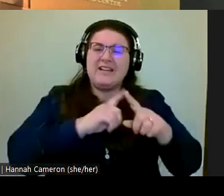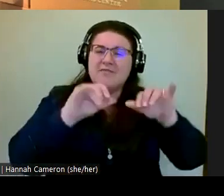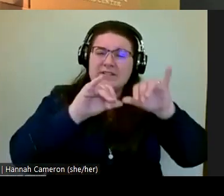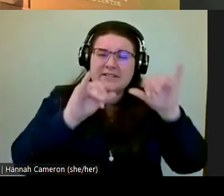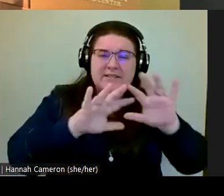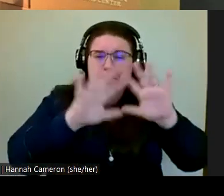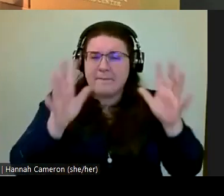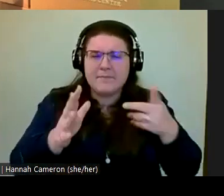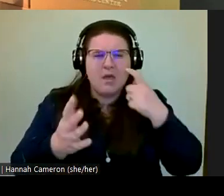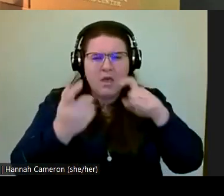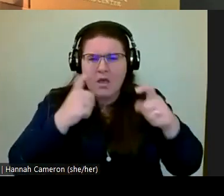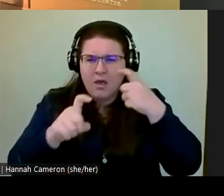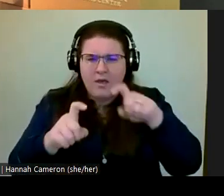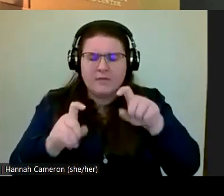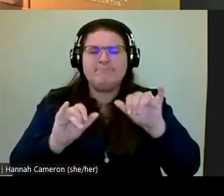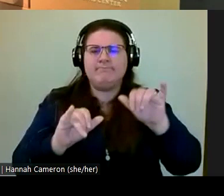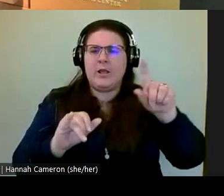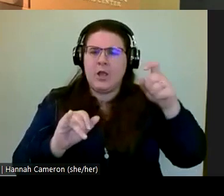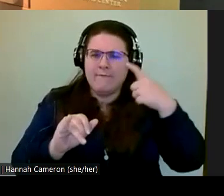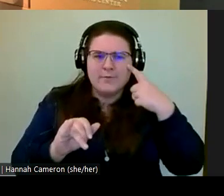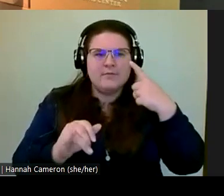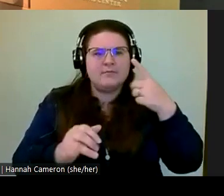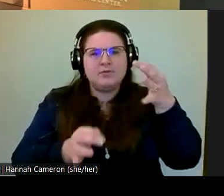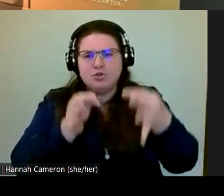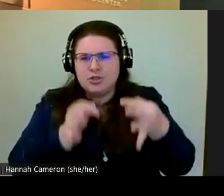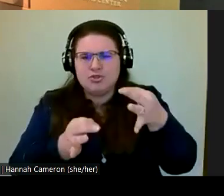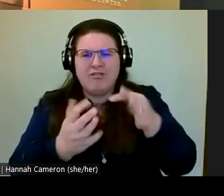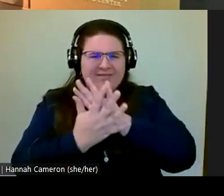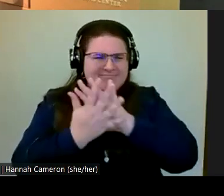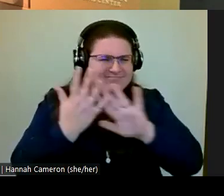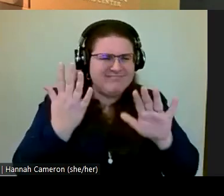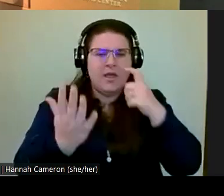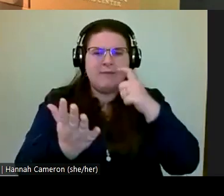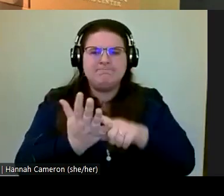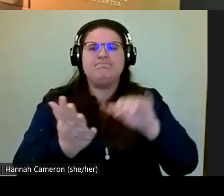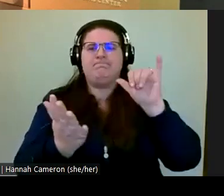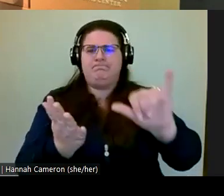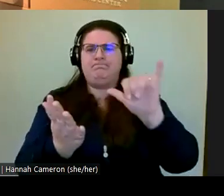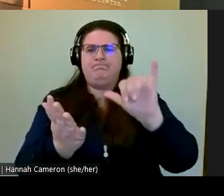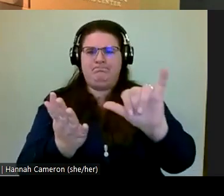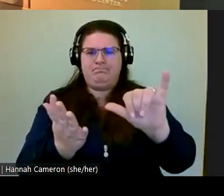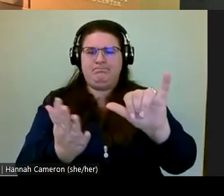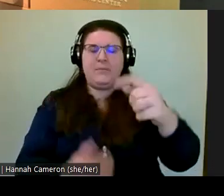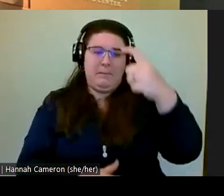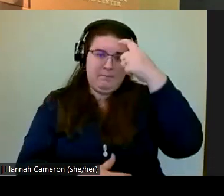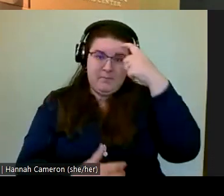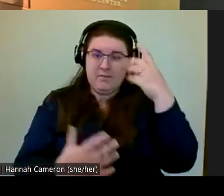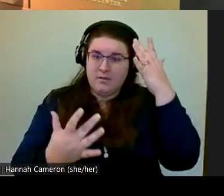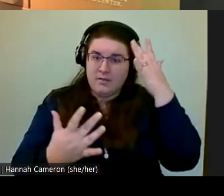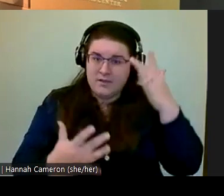in the last 15 years that not only uh uh are is mental illness a driver for morbidity it's also